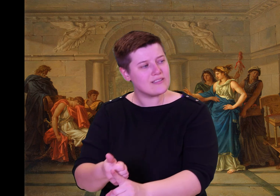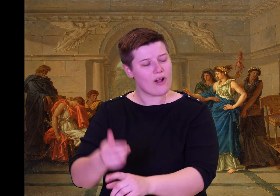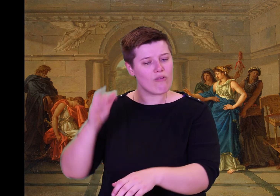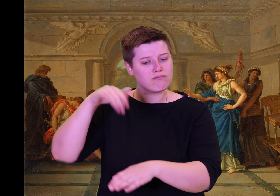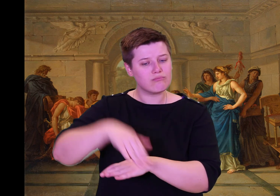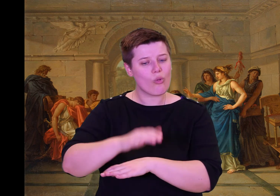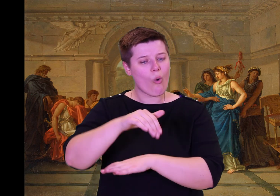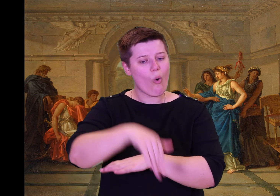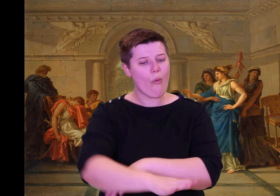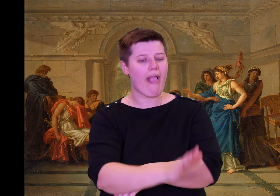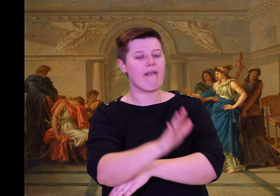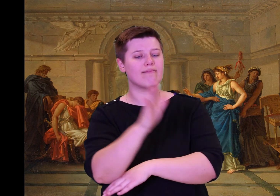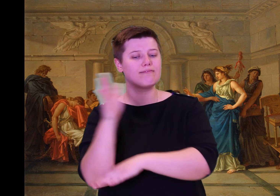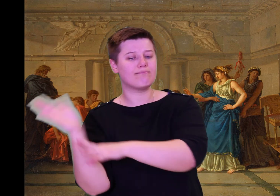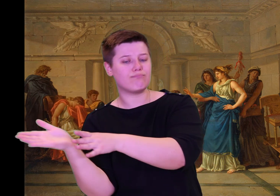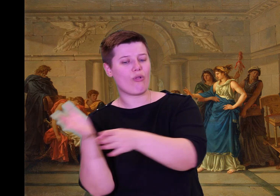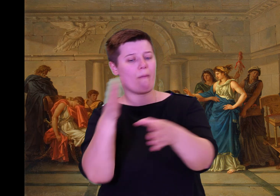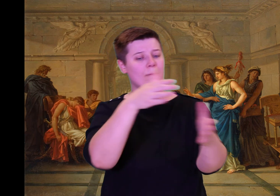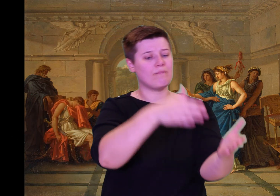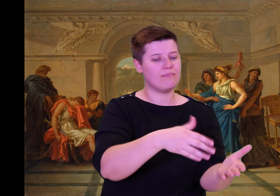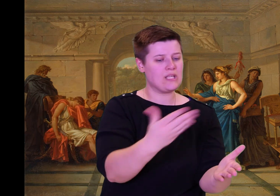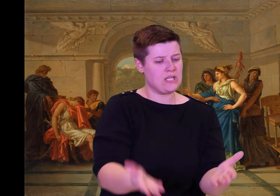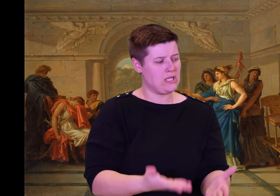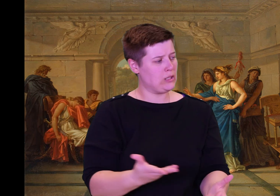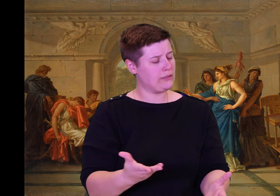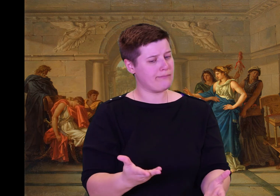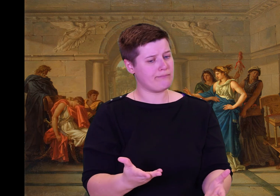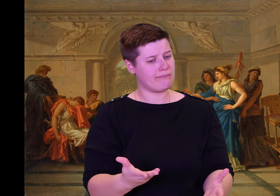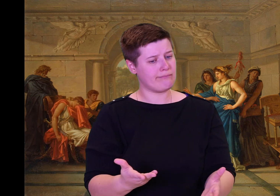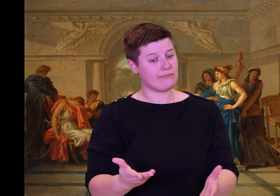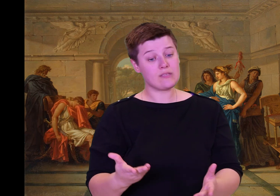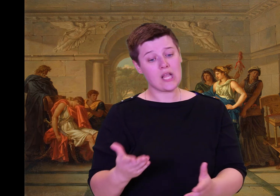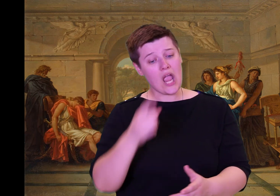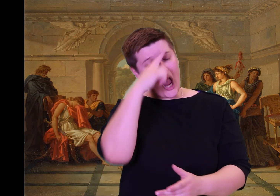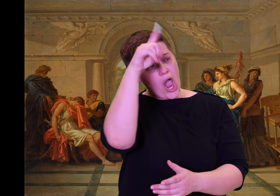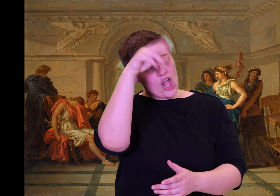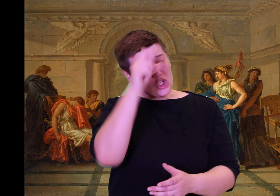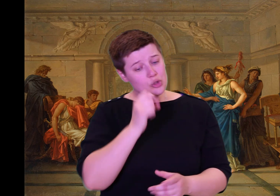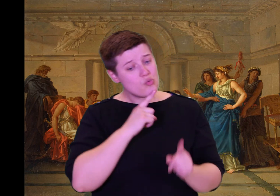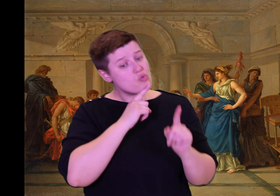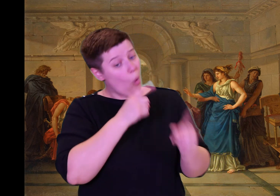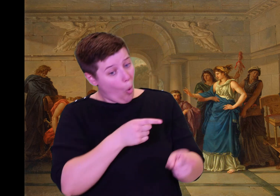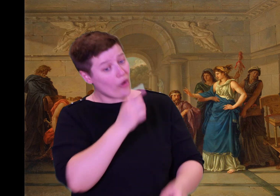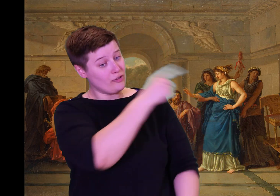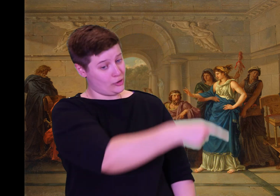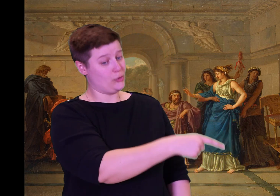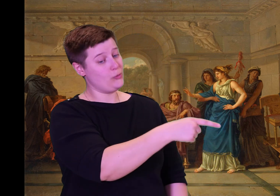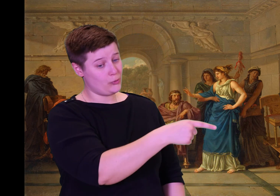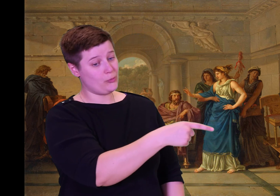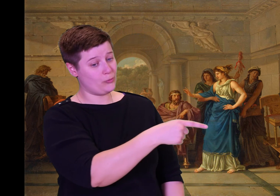bear a grudge whenever any goddess takes a man to sleep with as a lover in her bed.